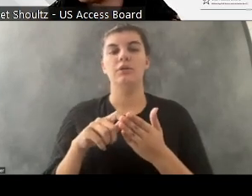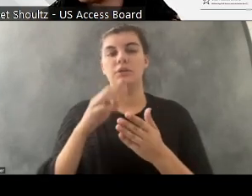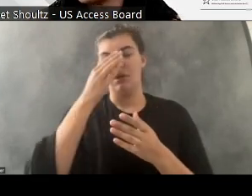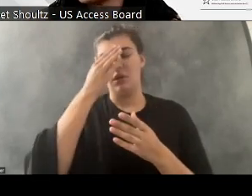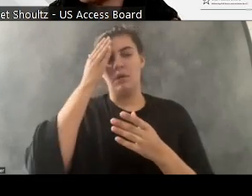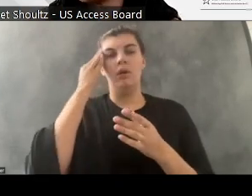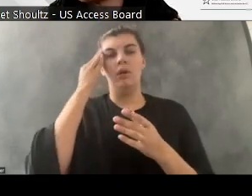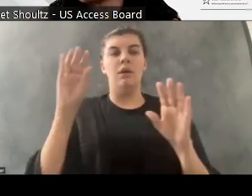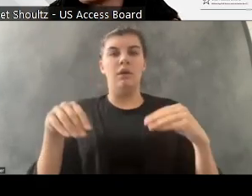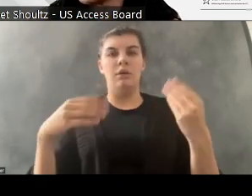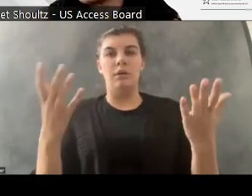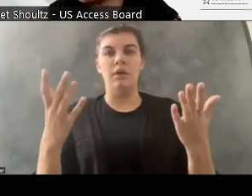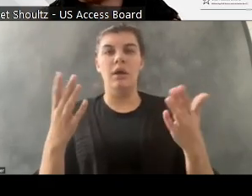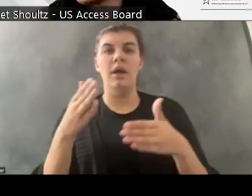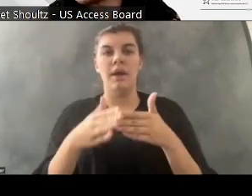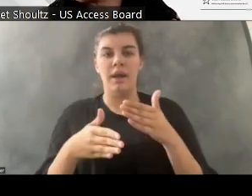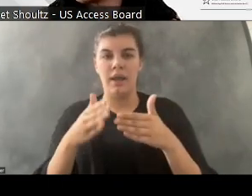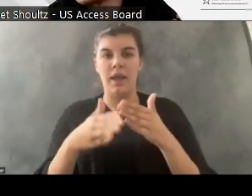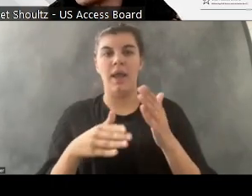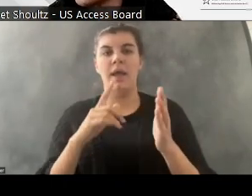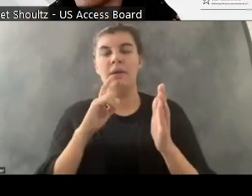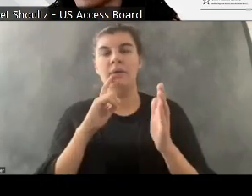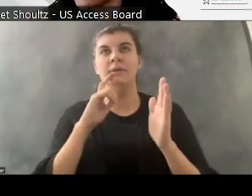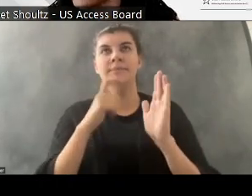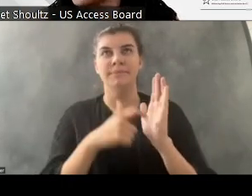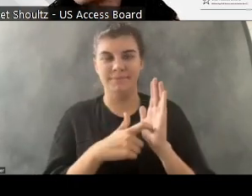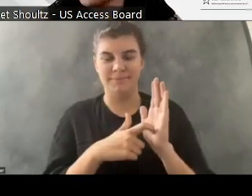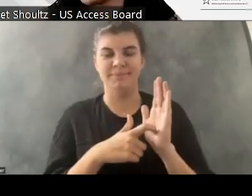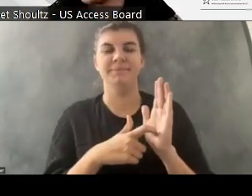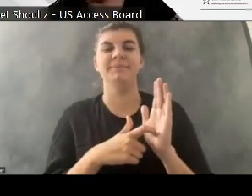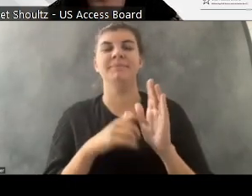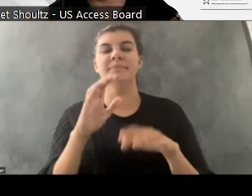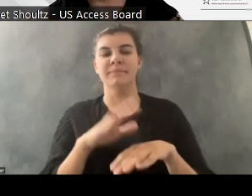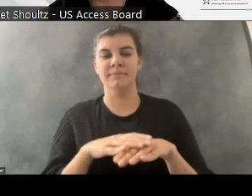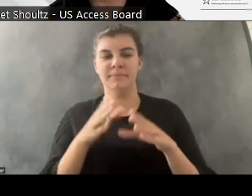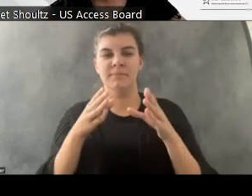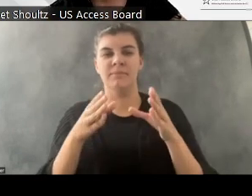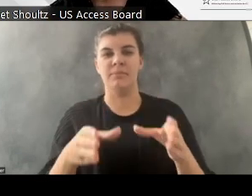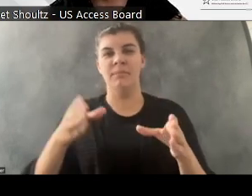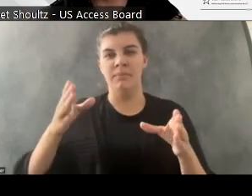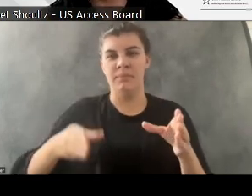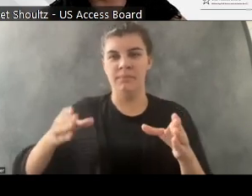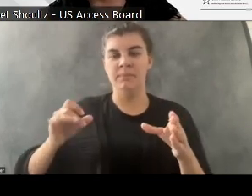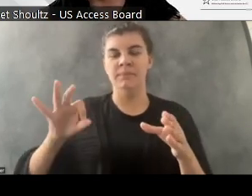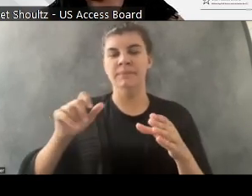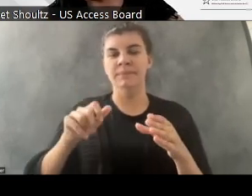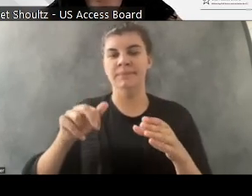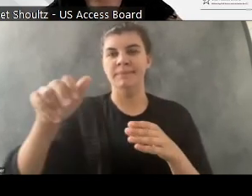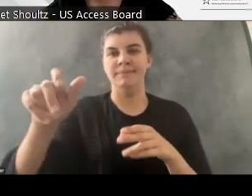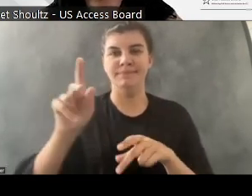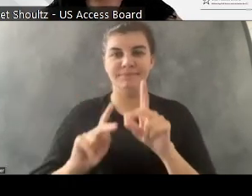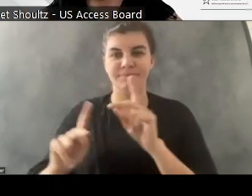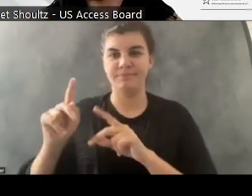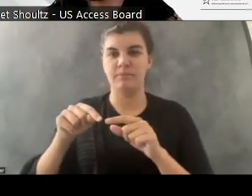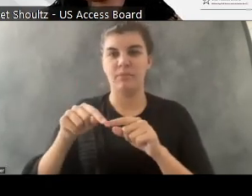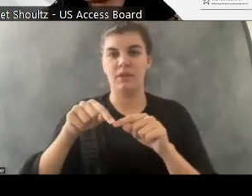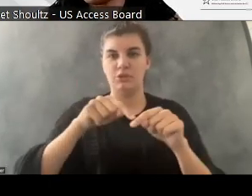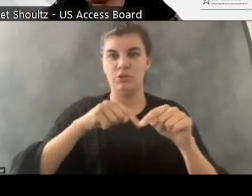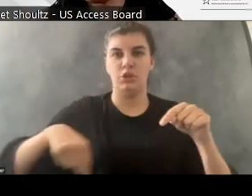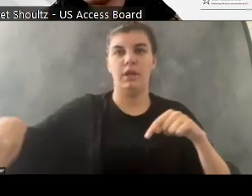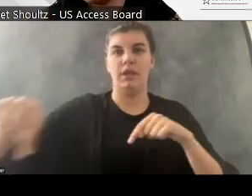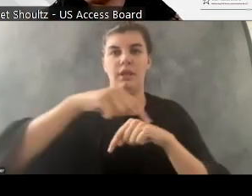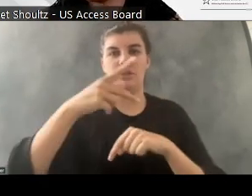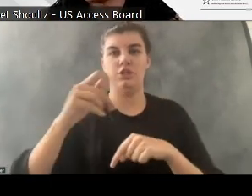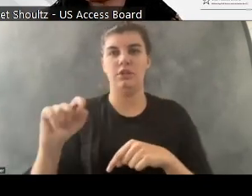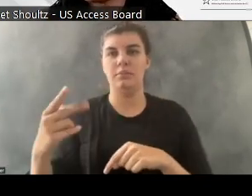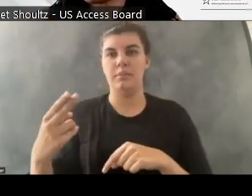that you provide edge detection on the street side of the pedestrian circulation path at the